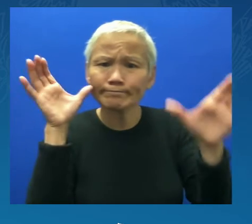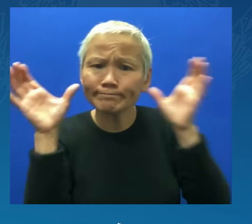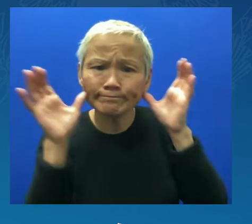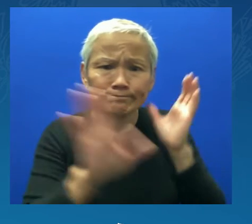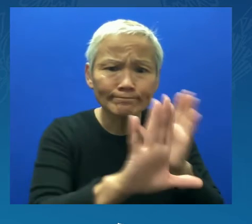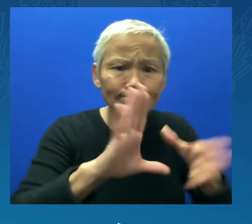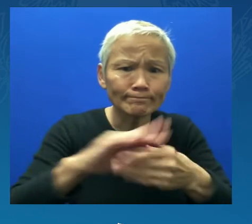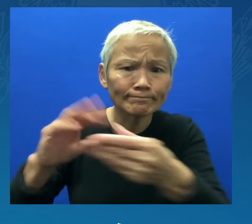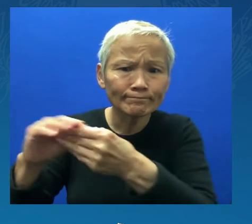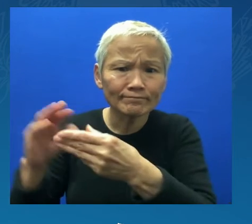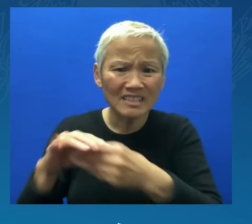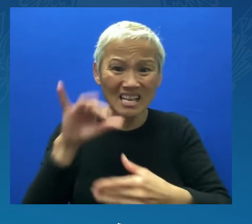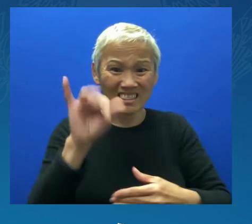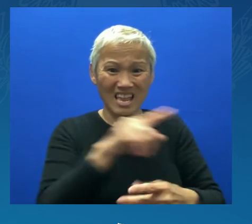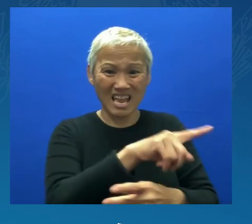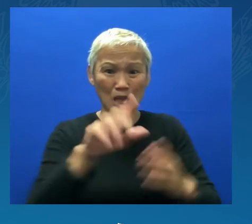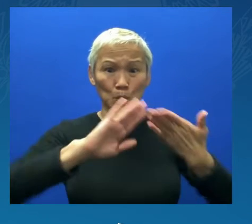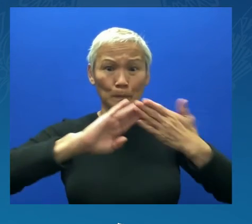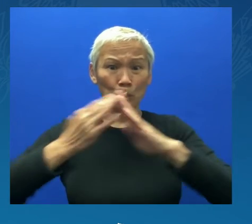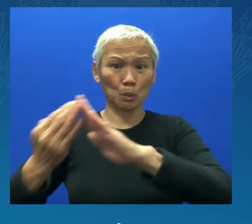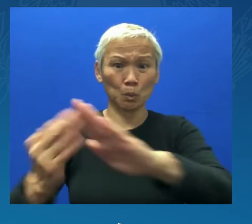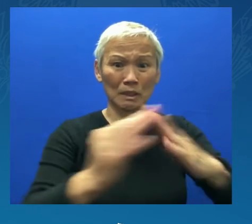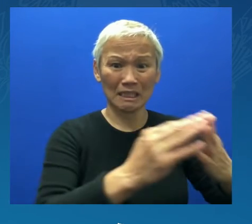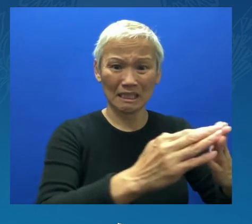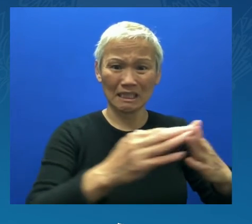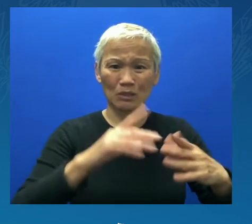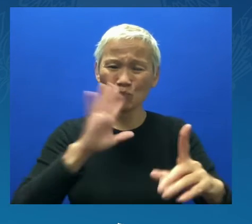the impact of this issue of Dobbs is profound